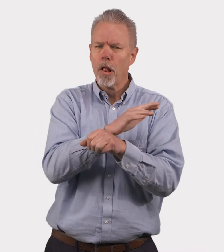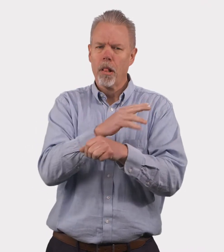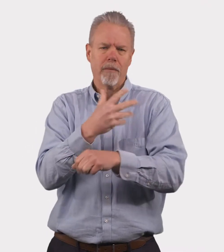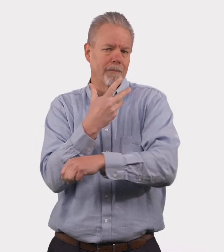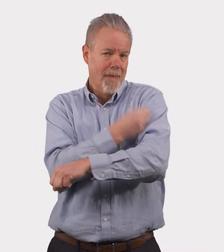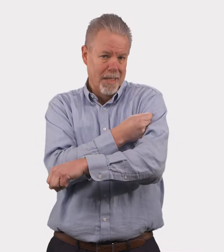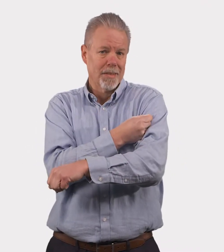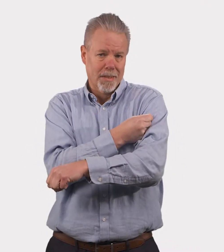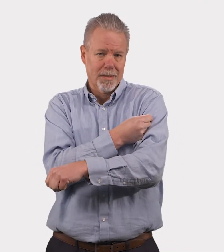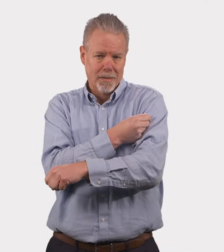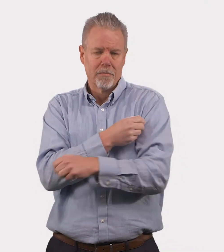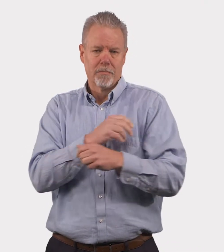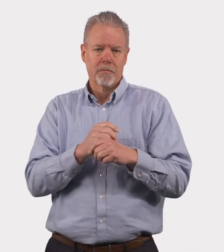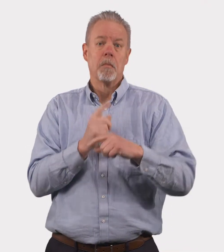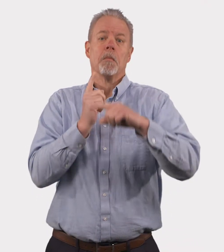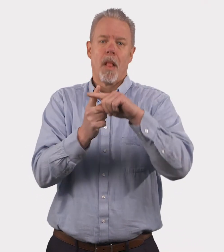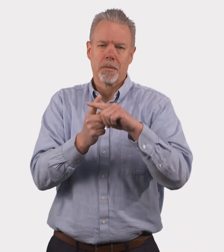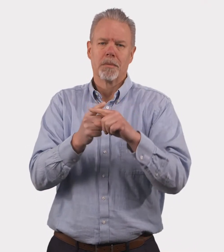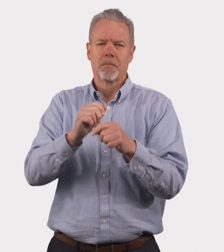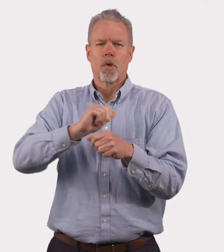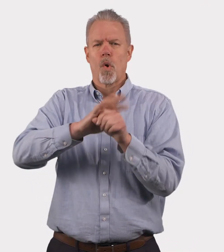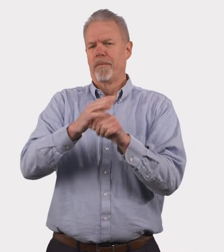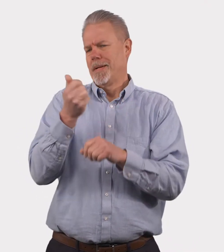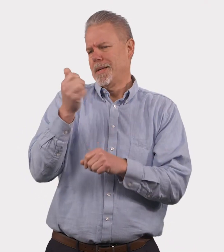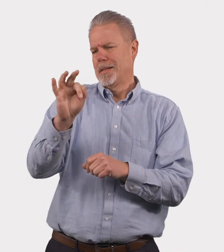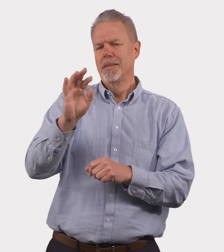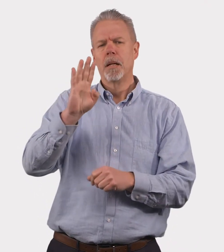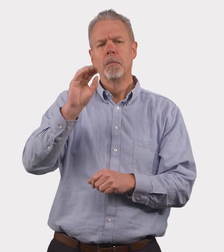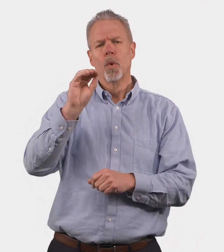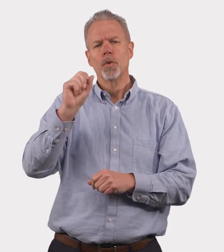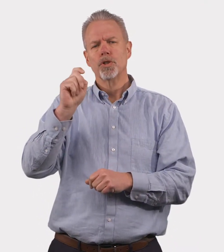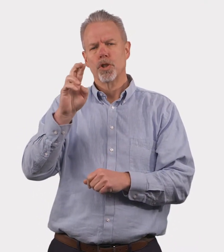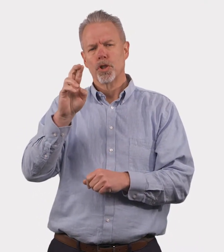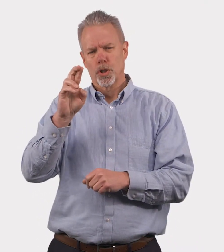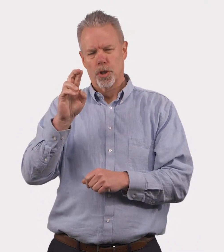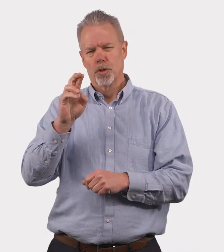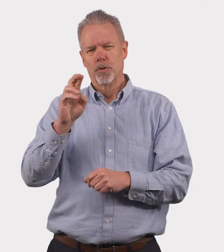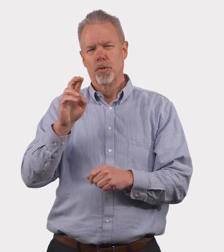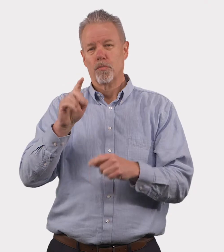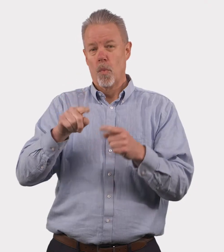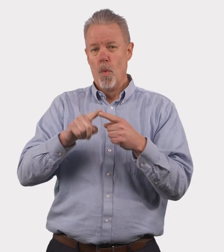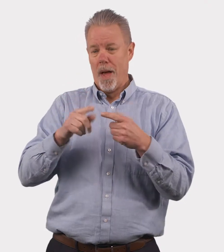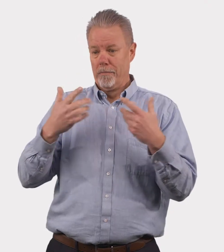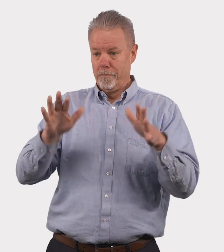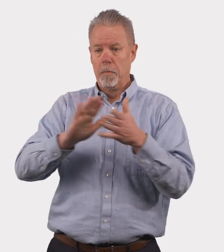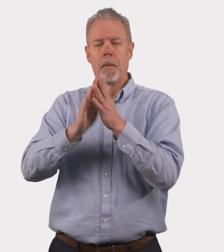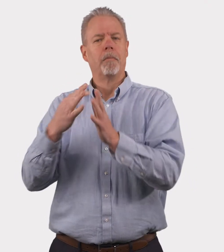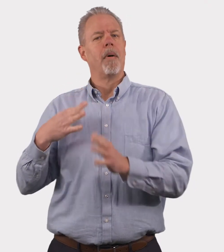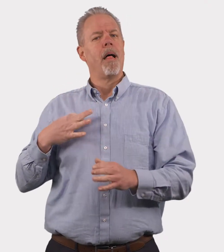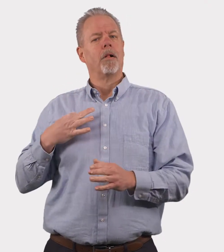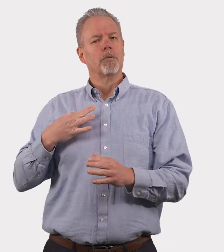were required to be fully vaccinated and receive a COVID-19 booster when eligible.